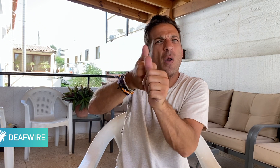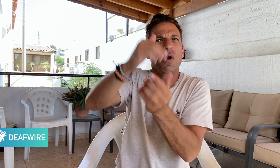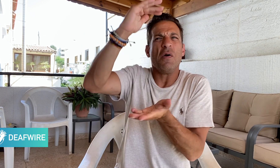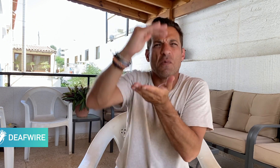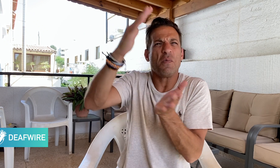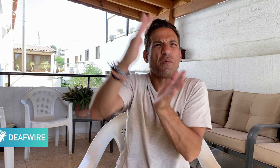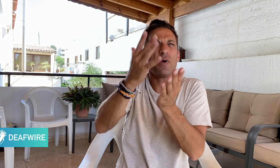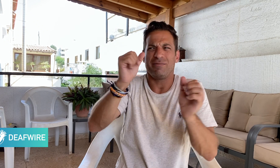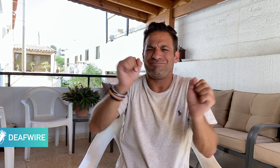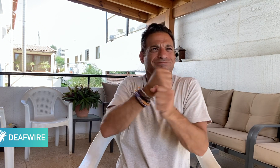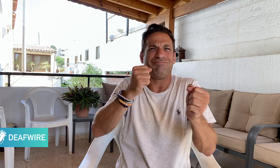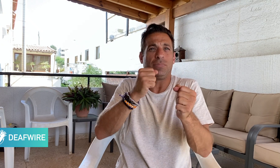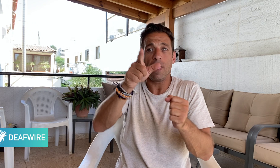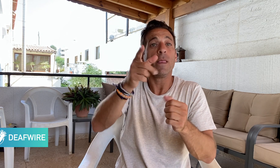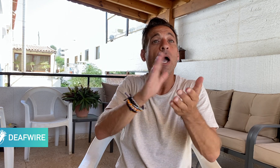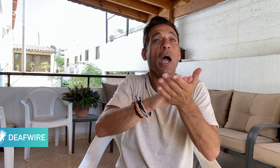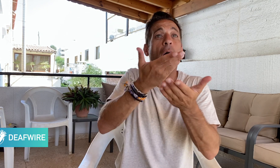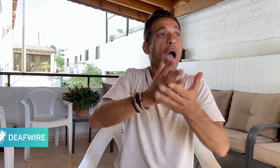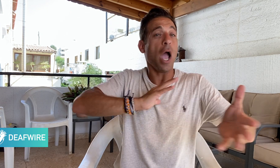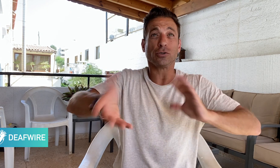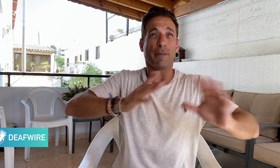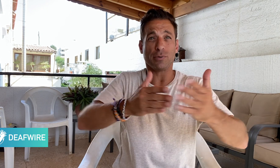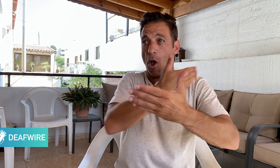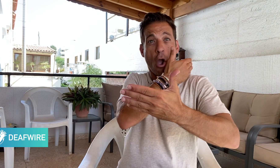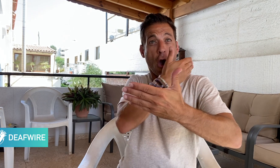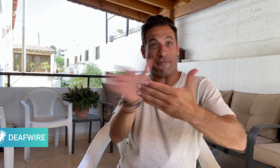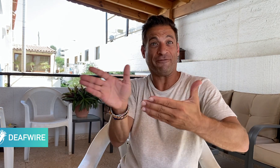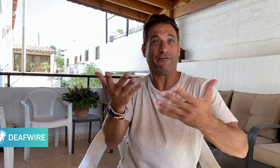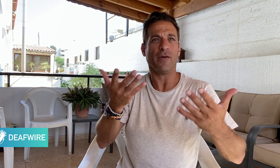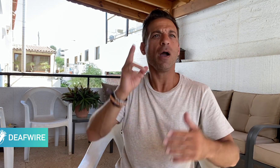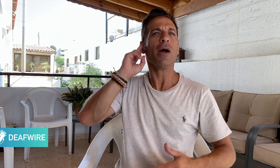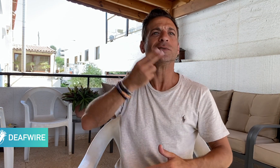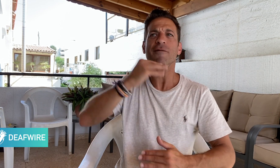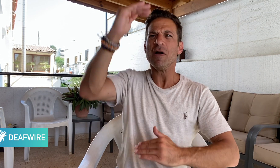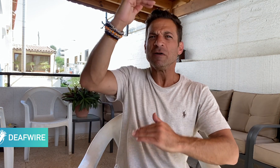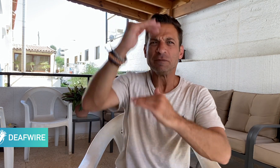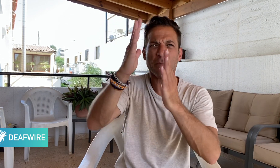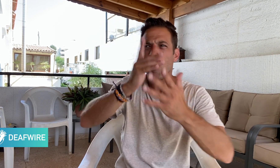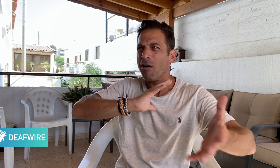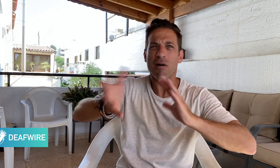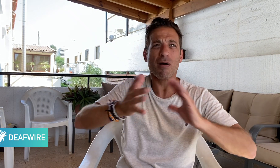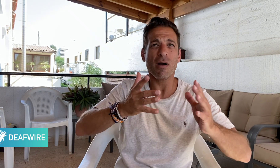If interpreters are cut off, or if they are too small